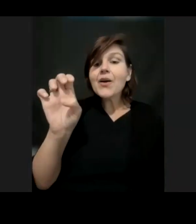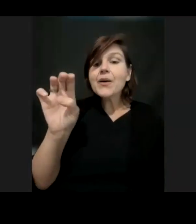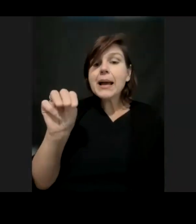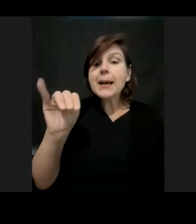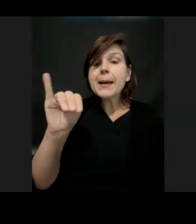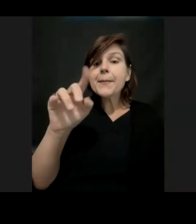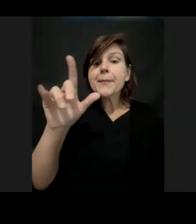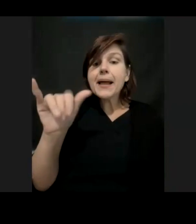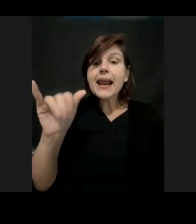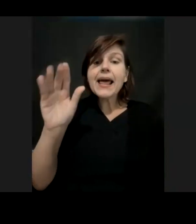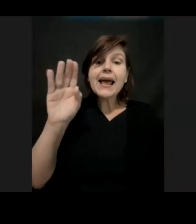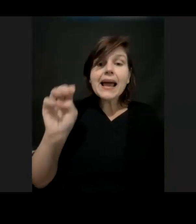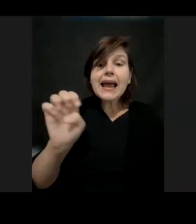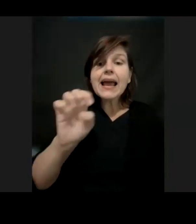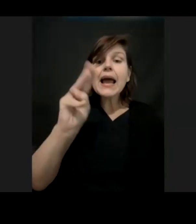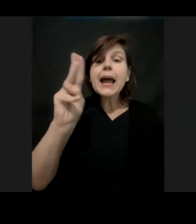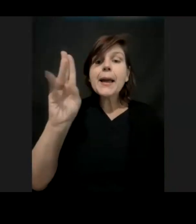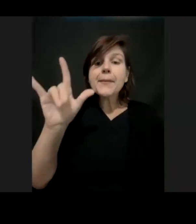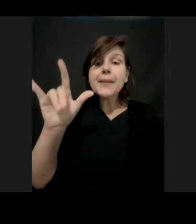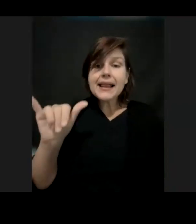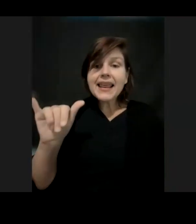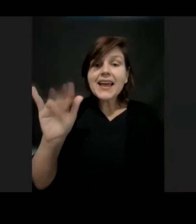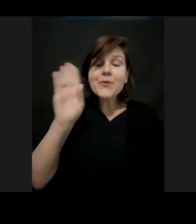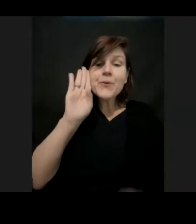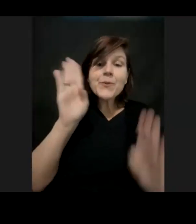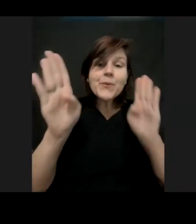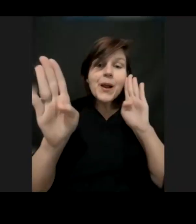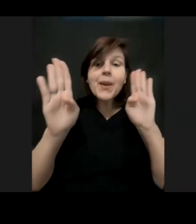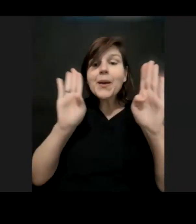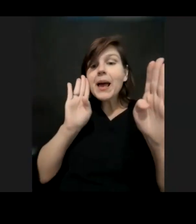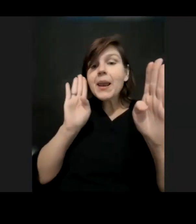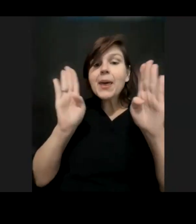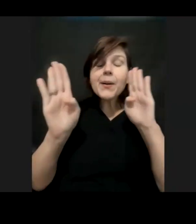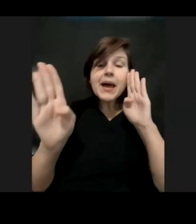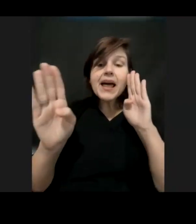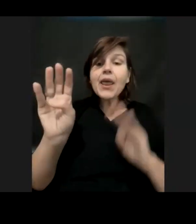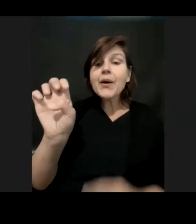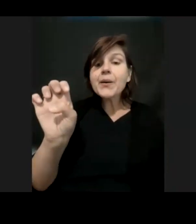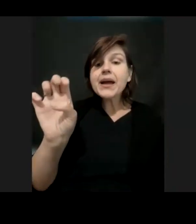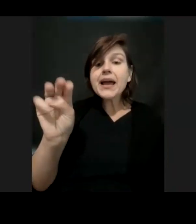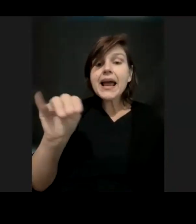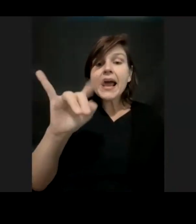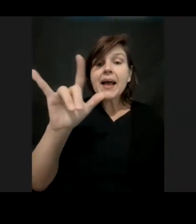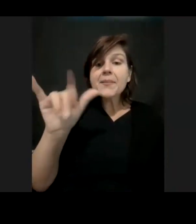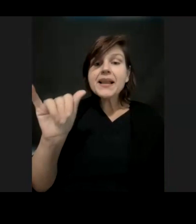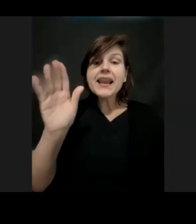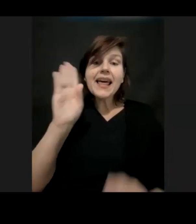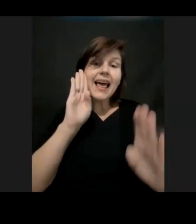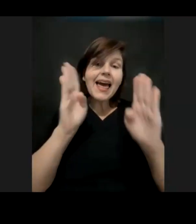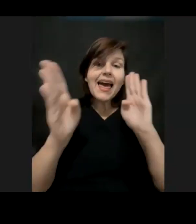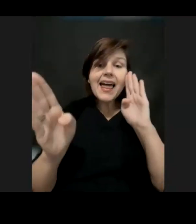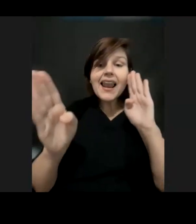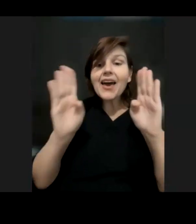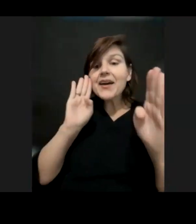Emily, whoop! Hello, hello, hello, Emily! Emily, Emily, hello, Emily!